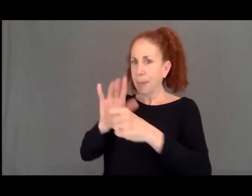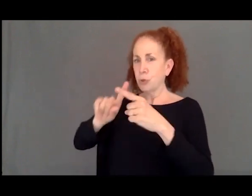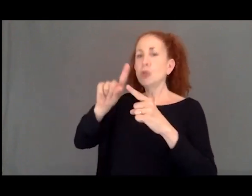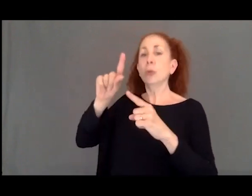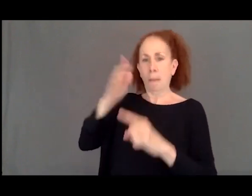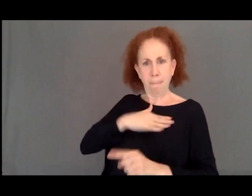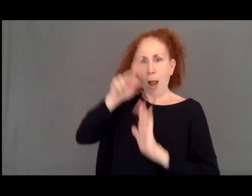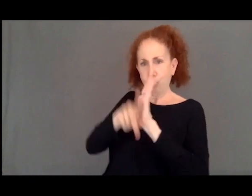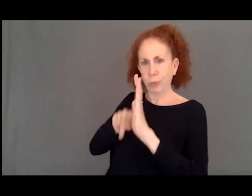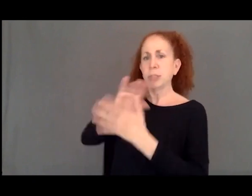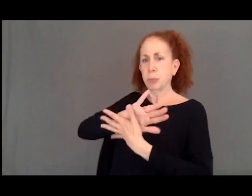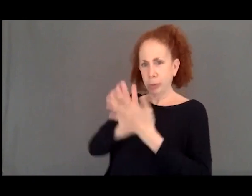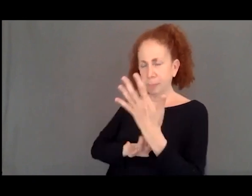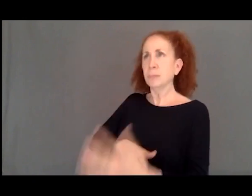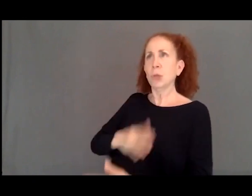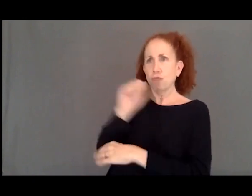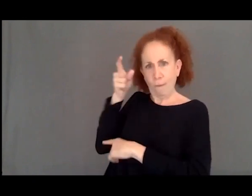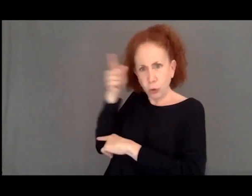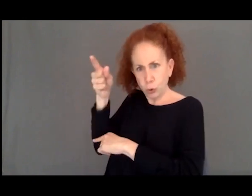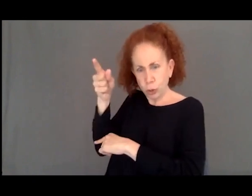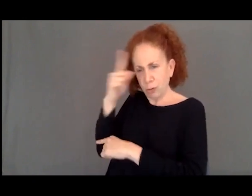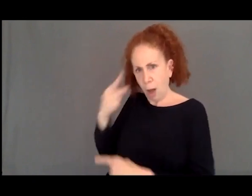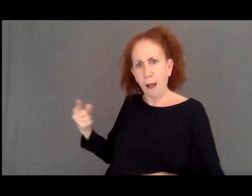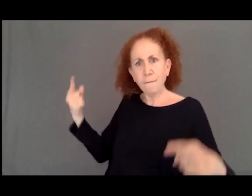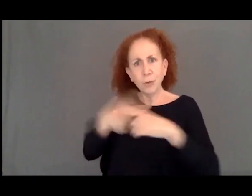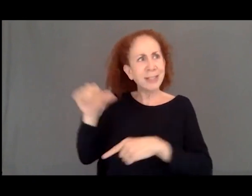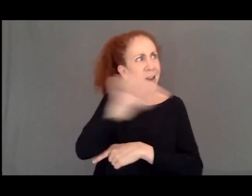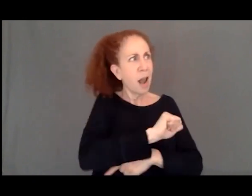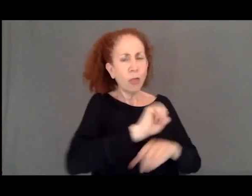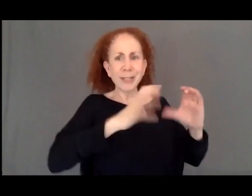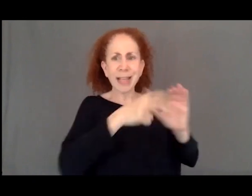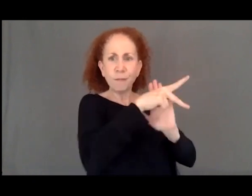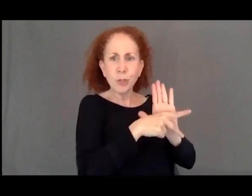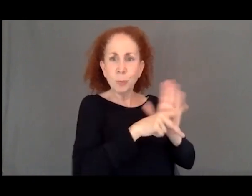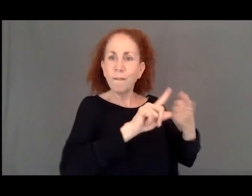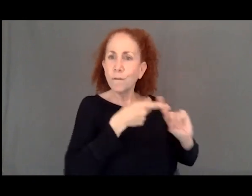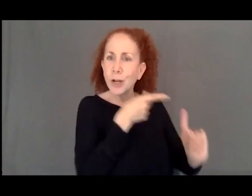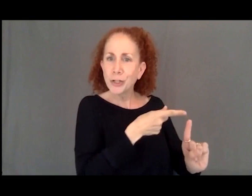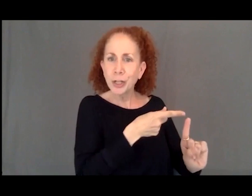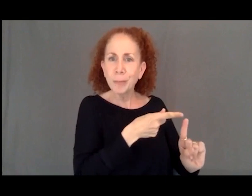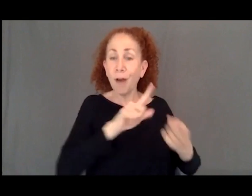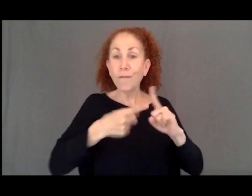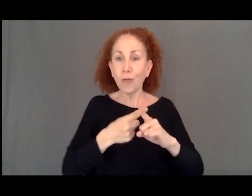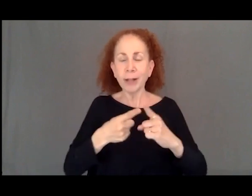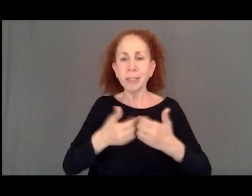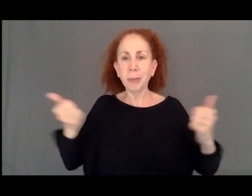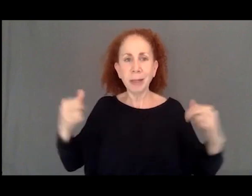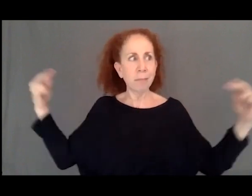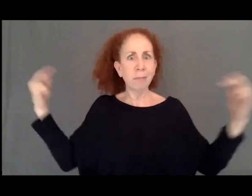of principles-- in this case, revolution-- comes into conflict with another sense principles-- friendship-- and your friends end up on different sides?